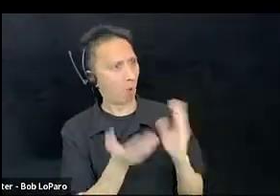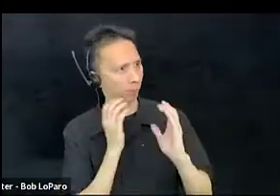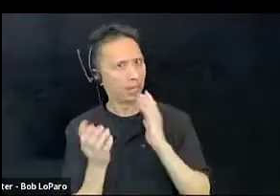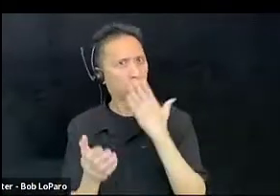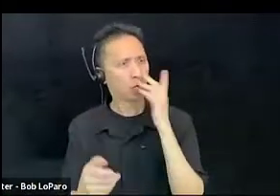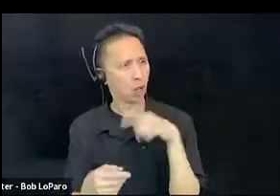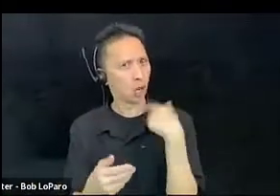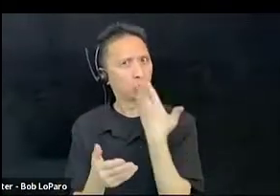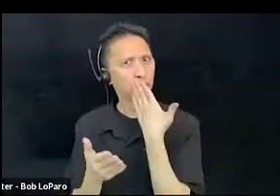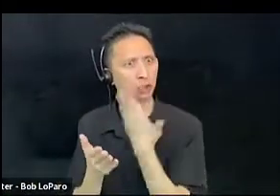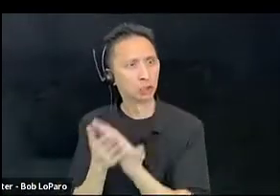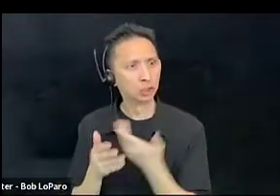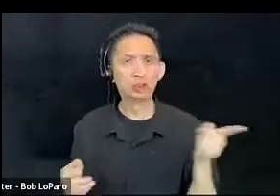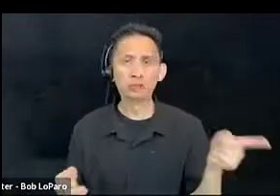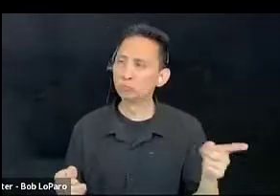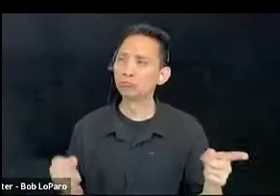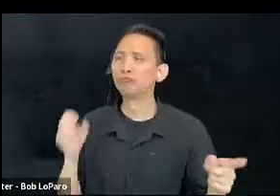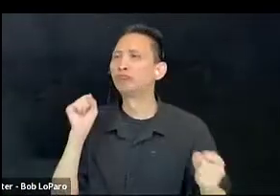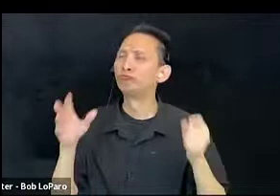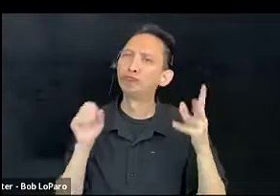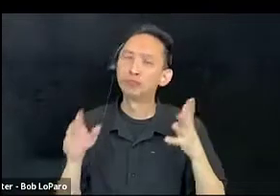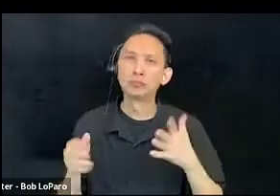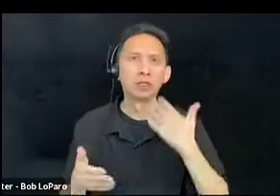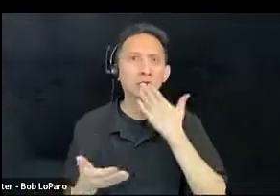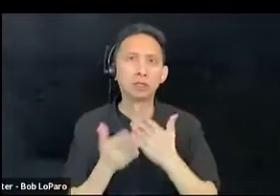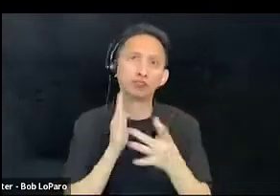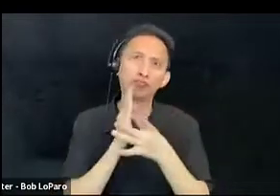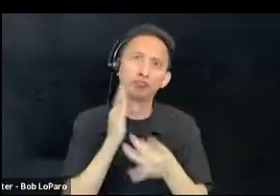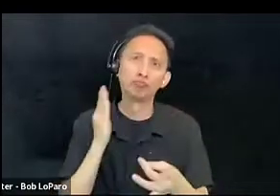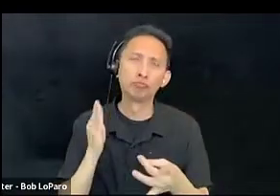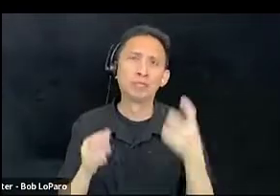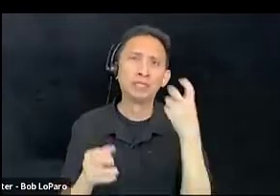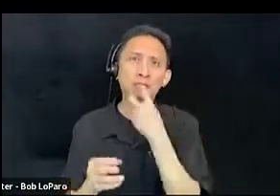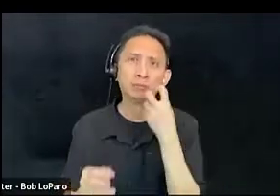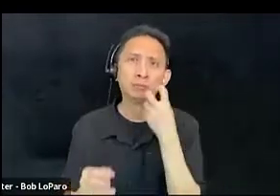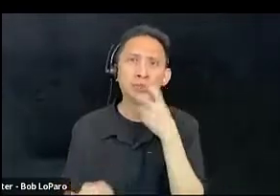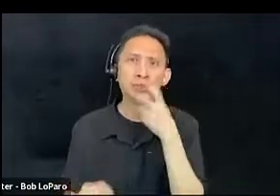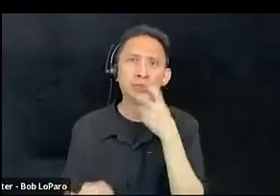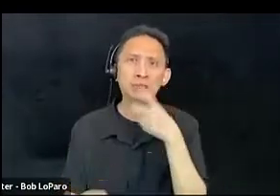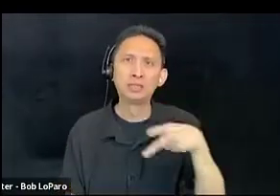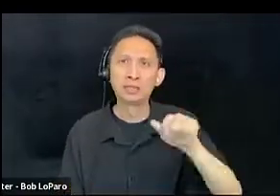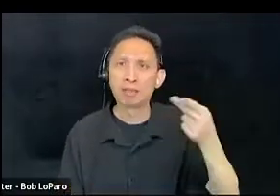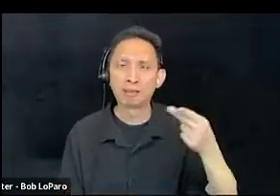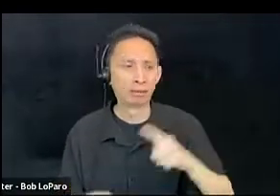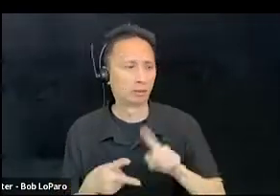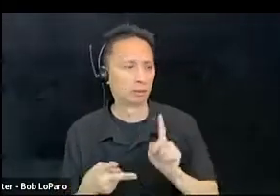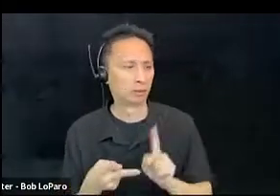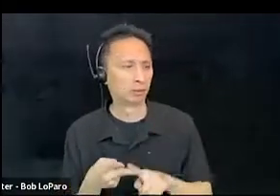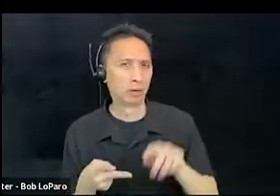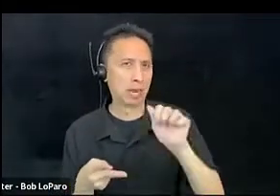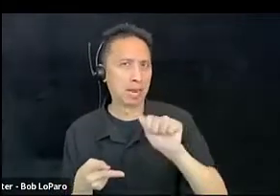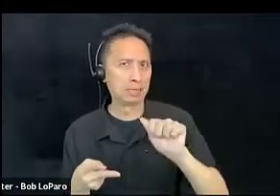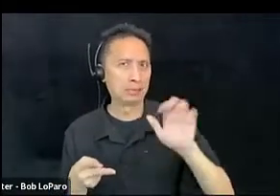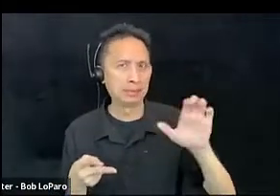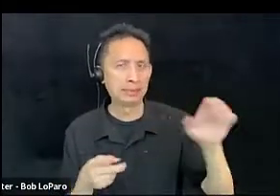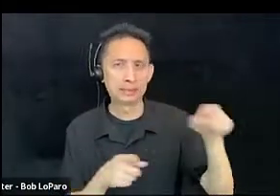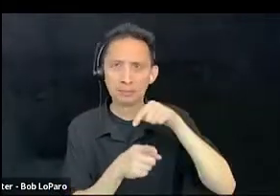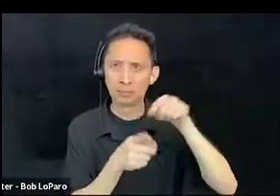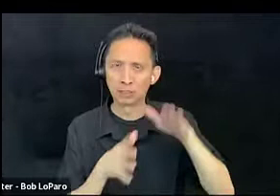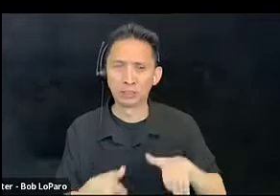usually because there's a great speech pathologist or great AAC specialist who's really kind of figured out exactly what the student needs